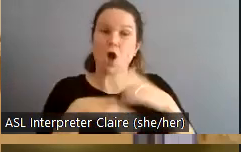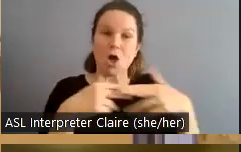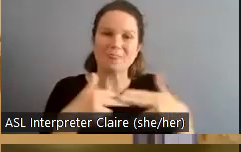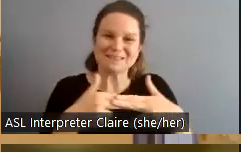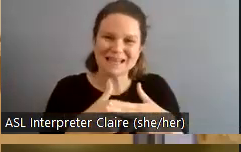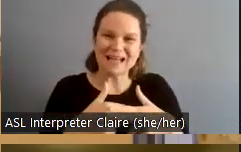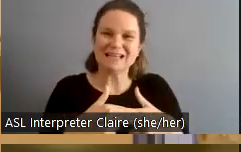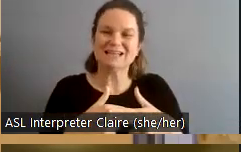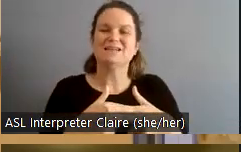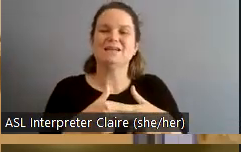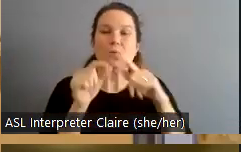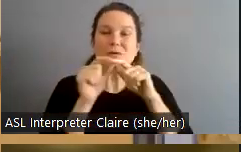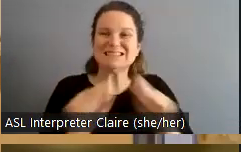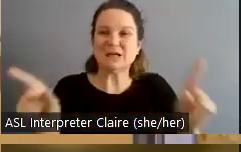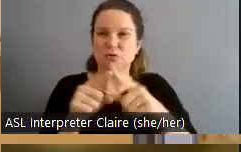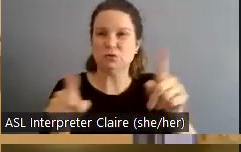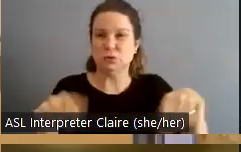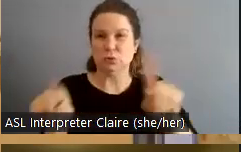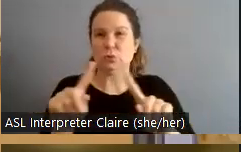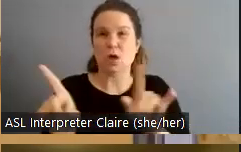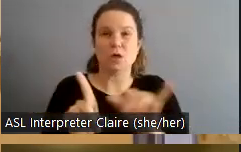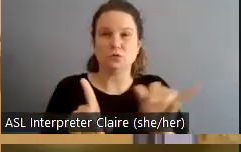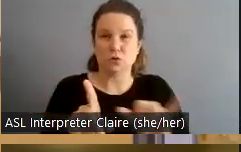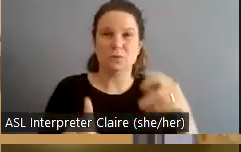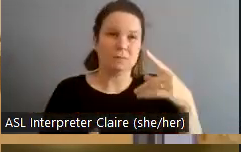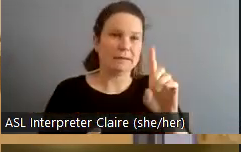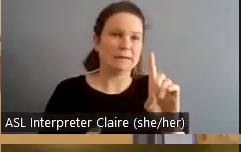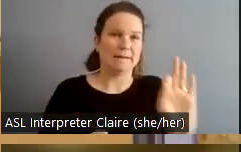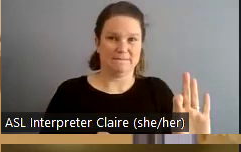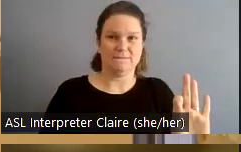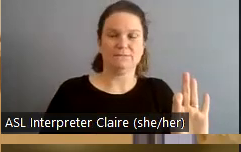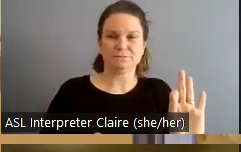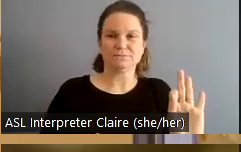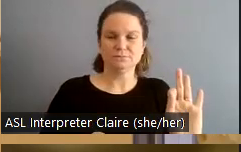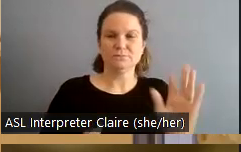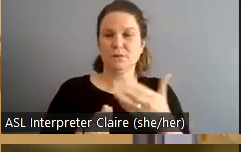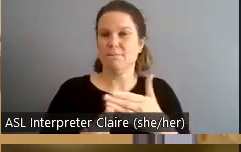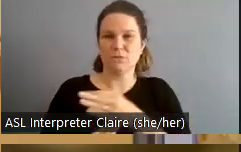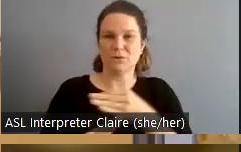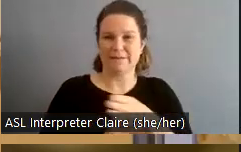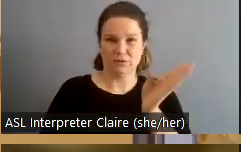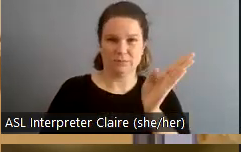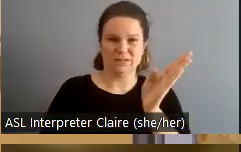in the slides that have gone out as well in PDF form, I think before and